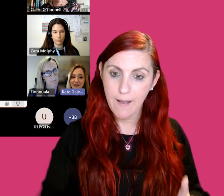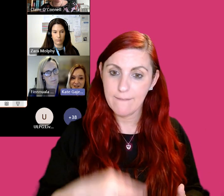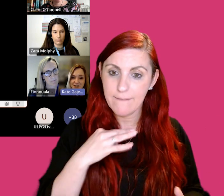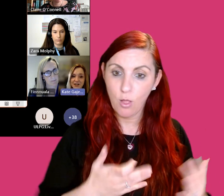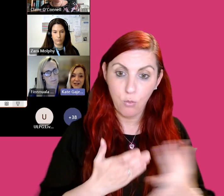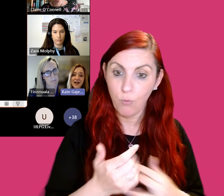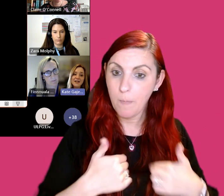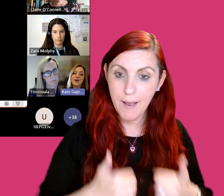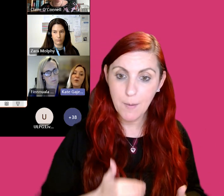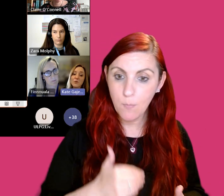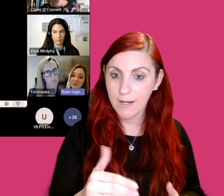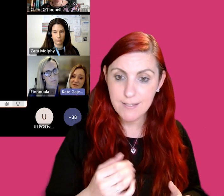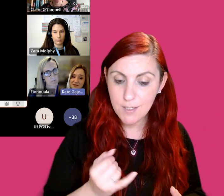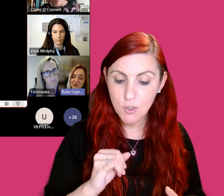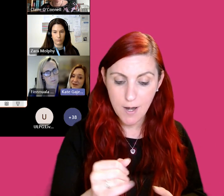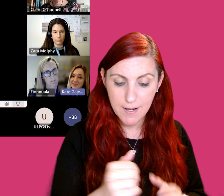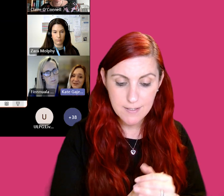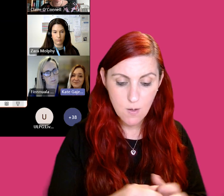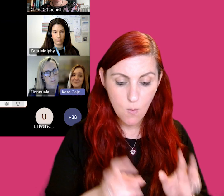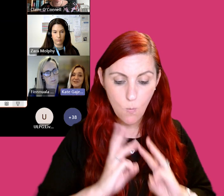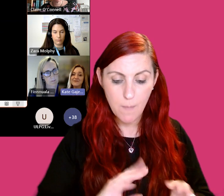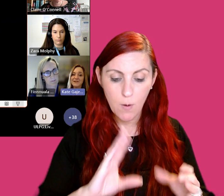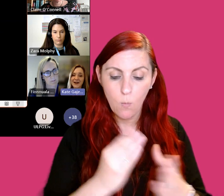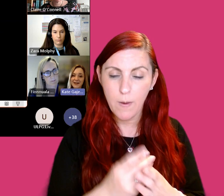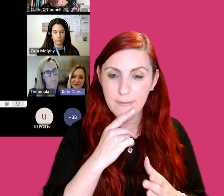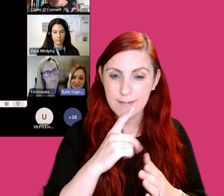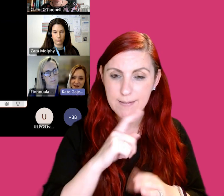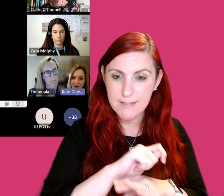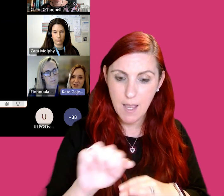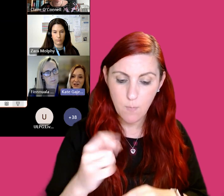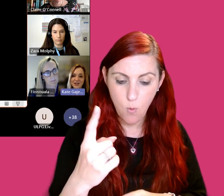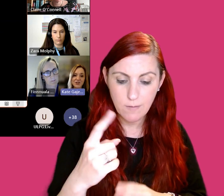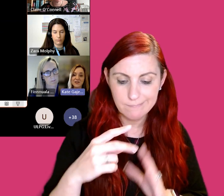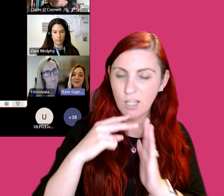pregnancy Journey so women with type 1 diabetes experience a variety of psychological issues in